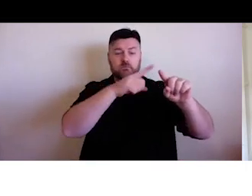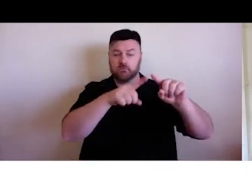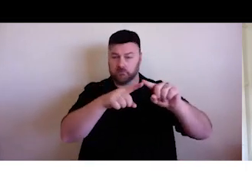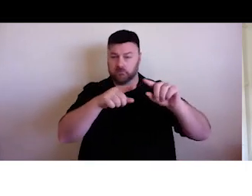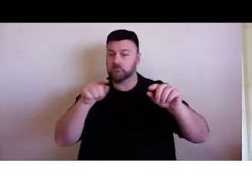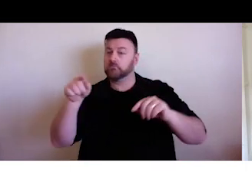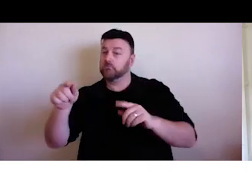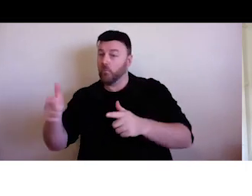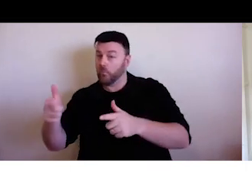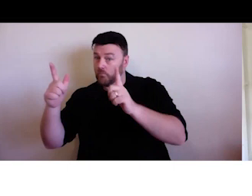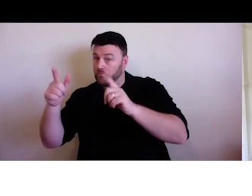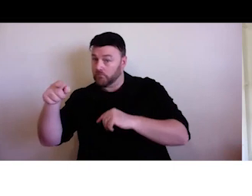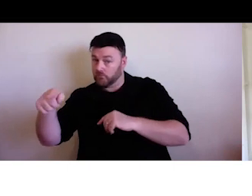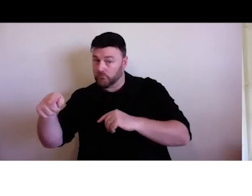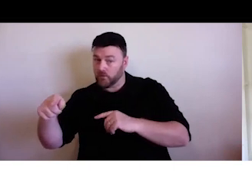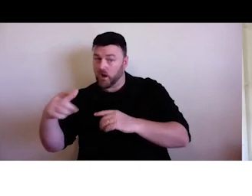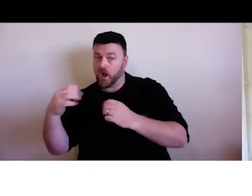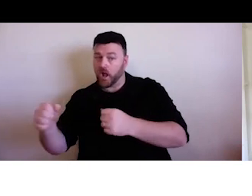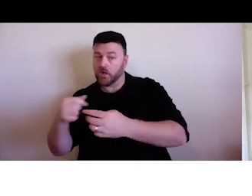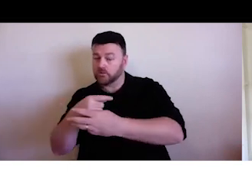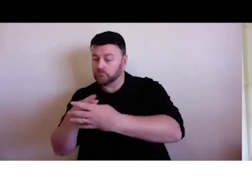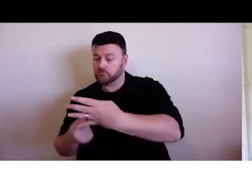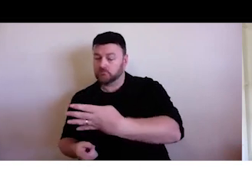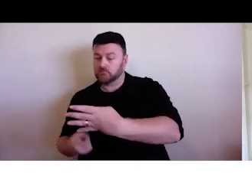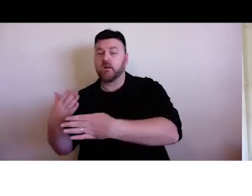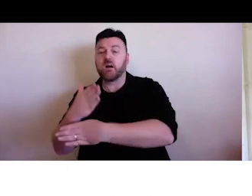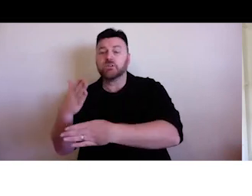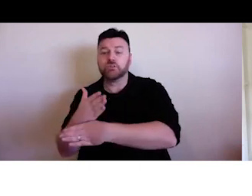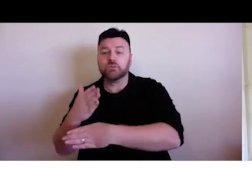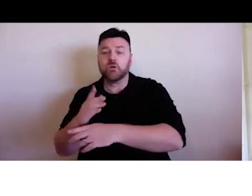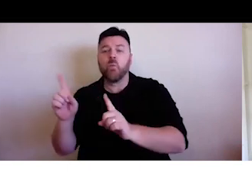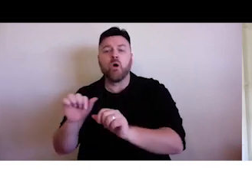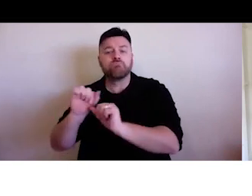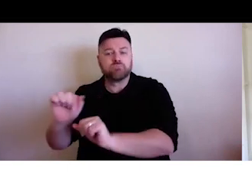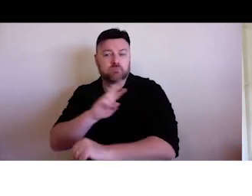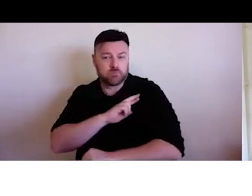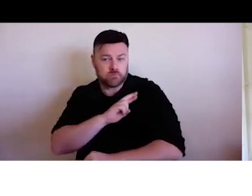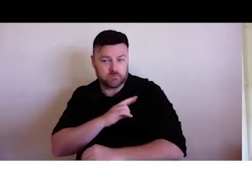authority, we're putting to you, is responsible for. Authority, or good